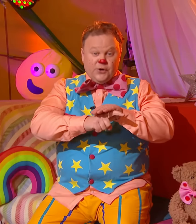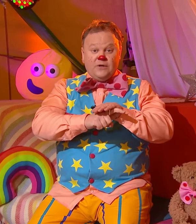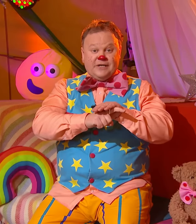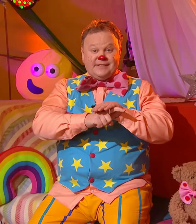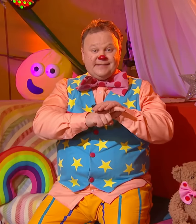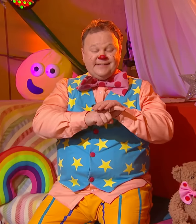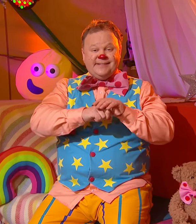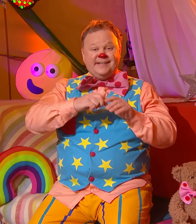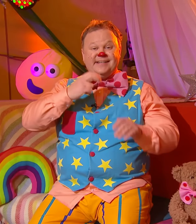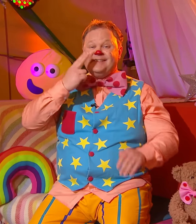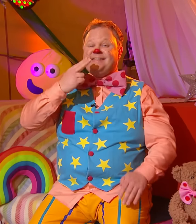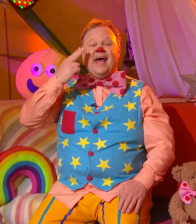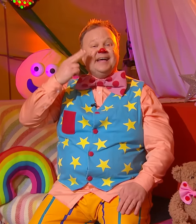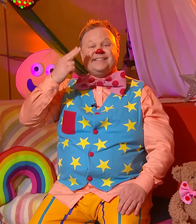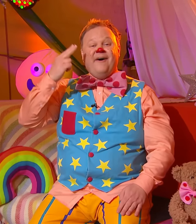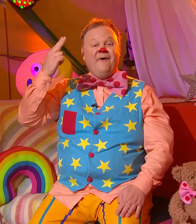taught us sang a song